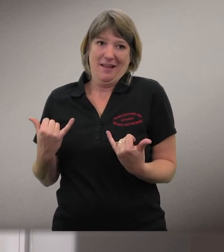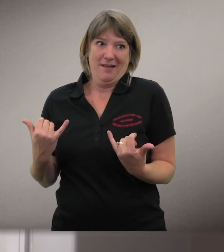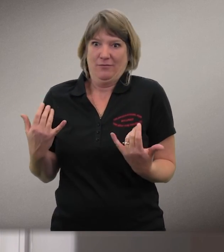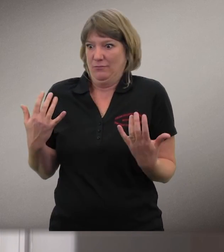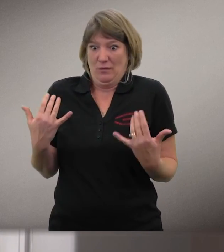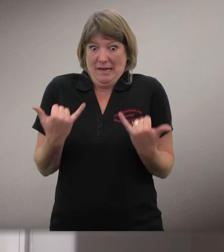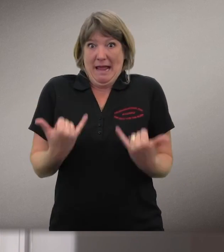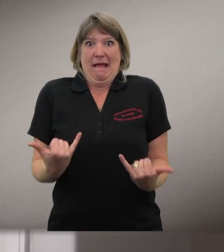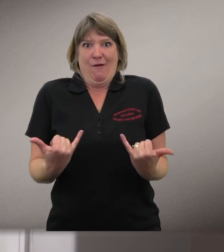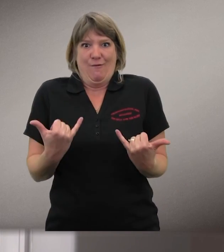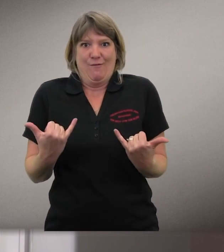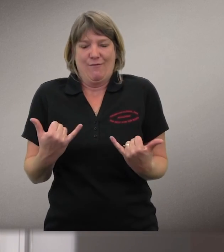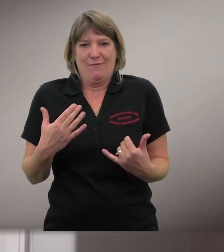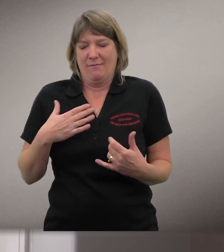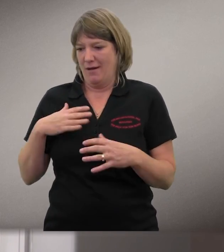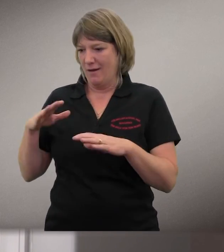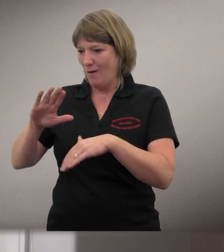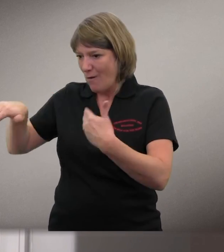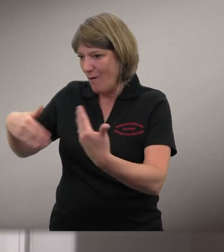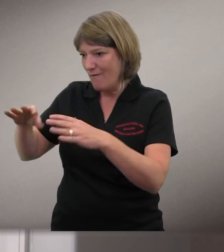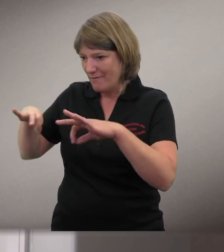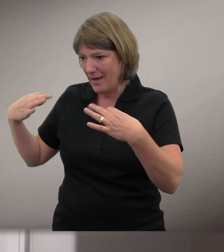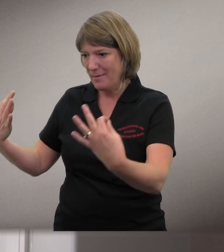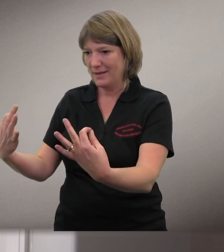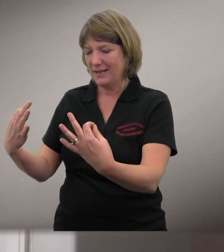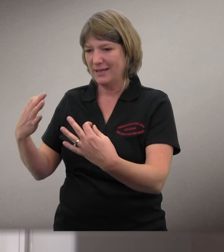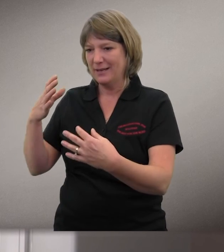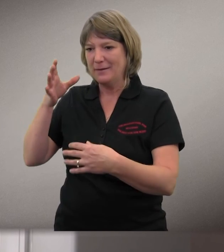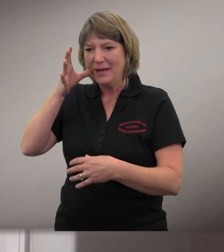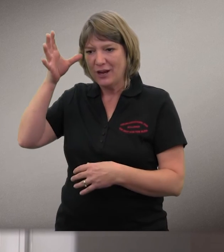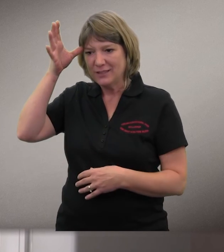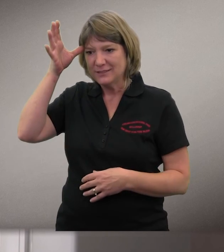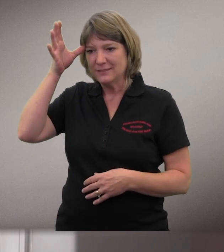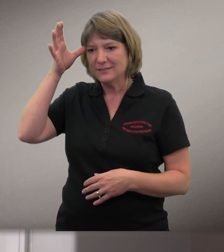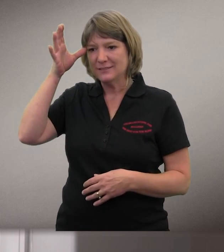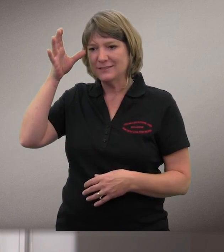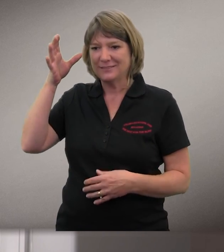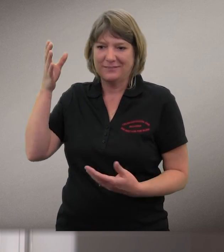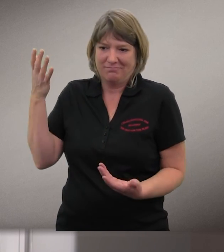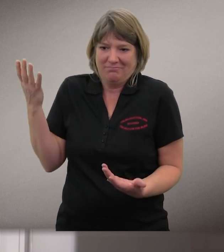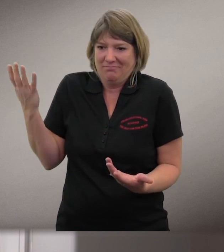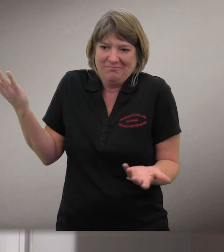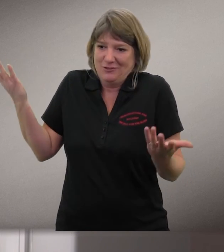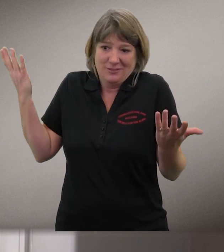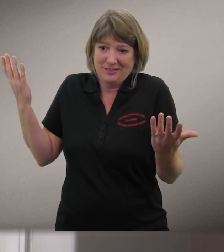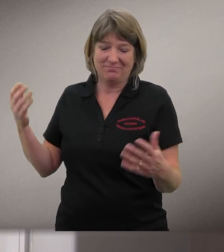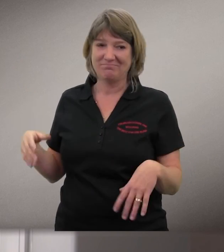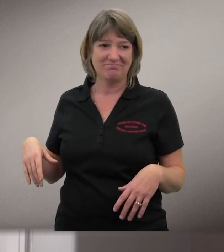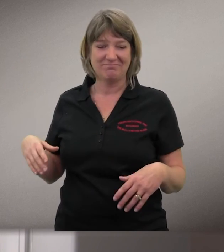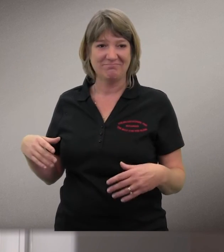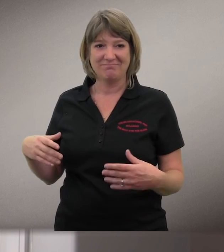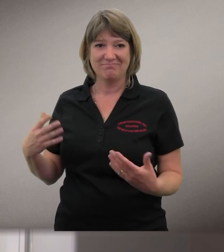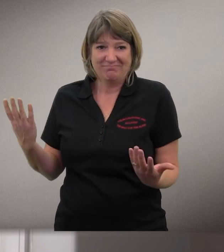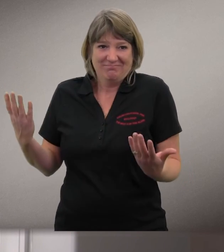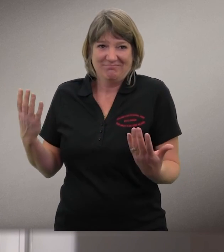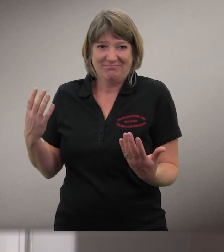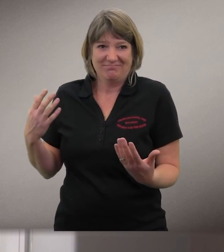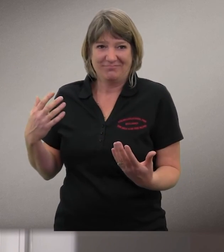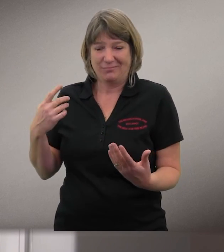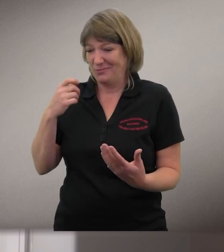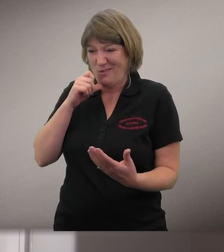Today, like now, my whole family, my parents,